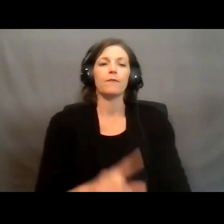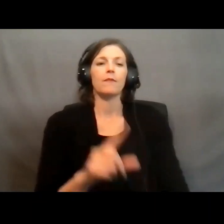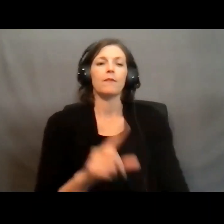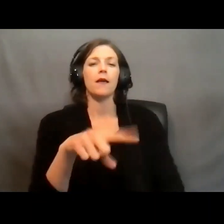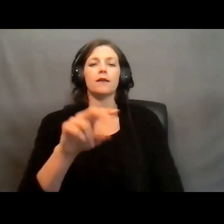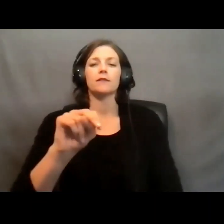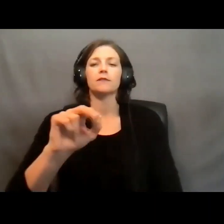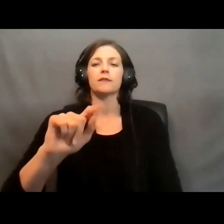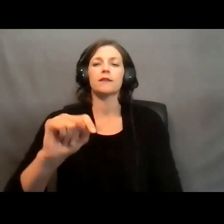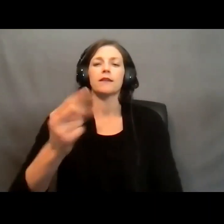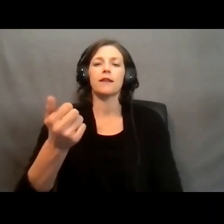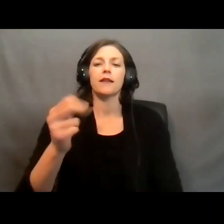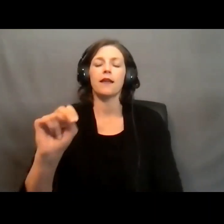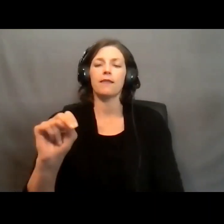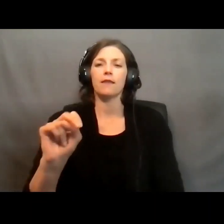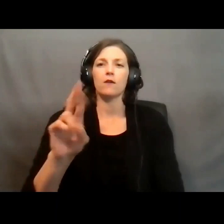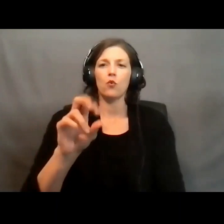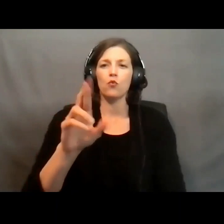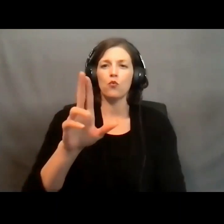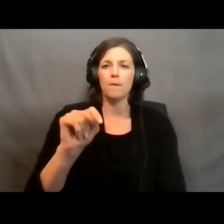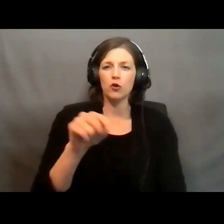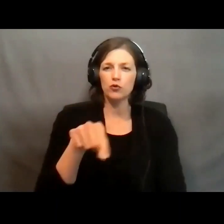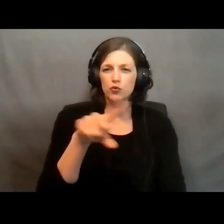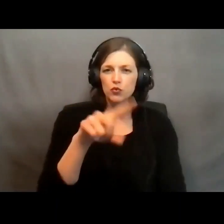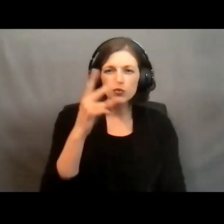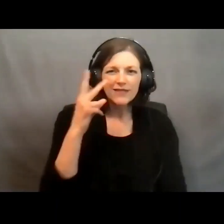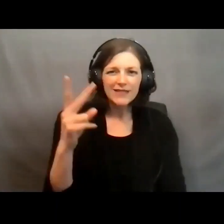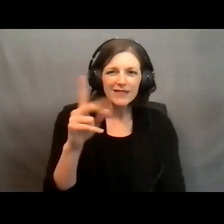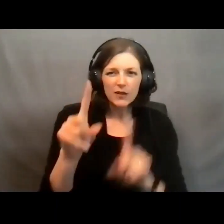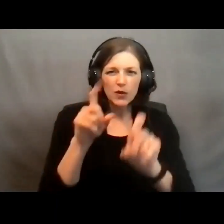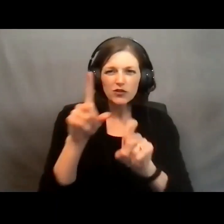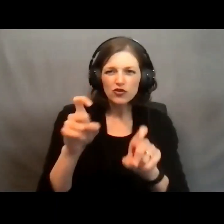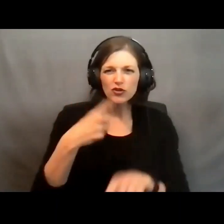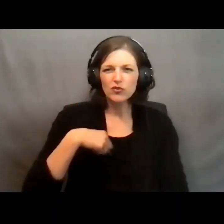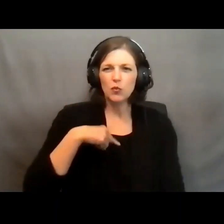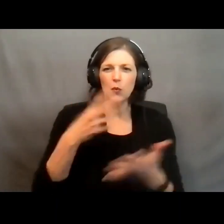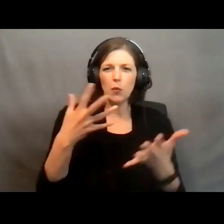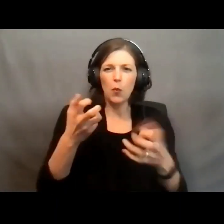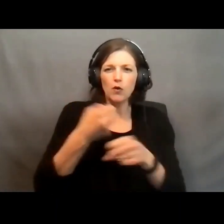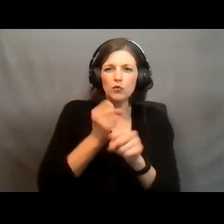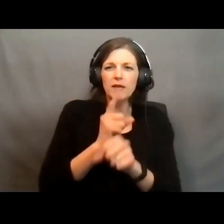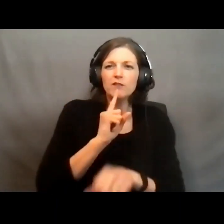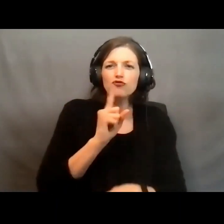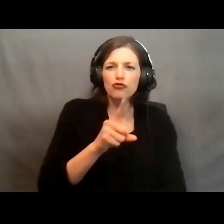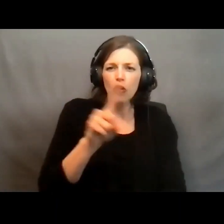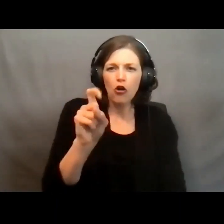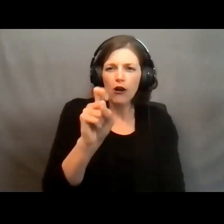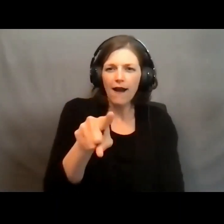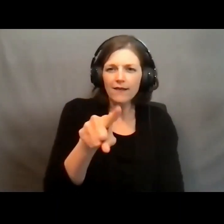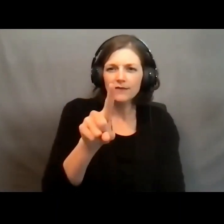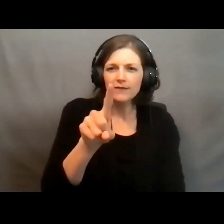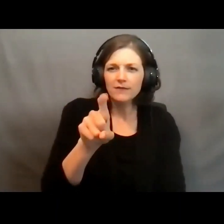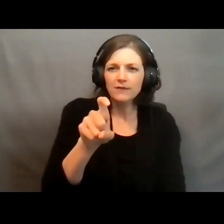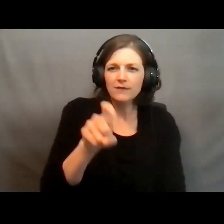Robert do you see any questions 13:43:01 that are asked?